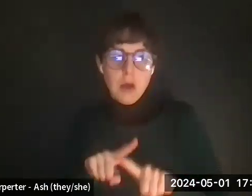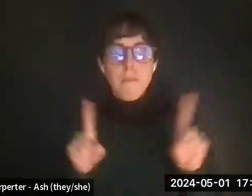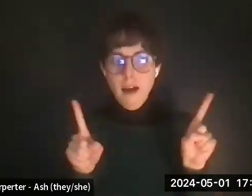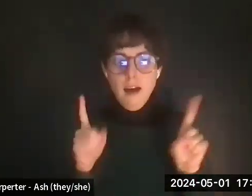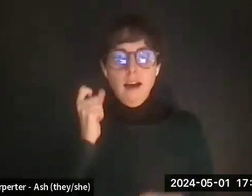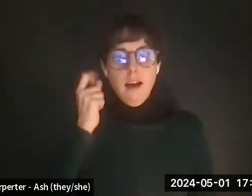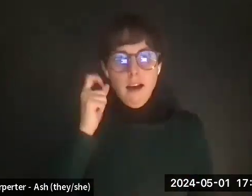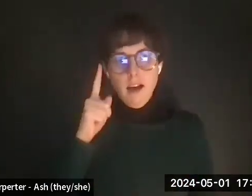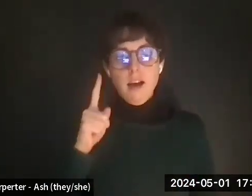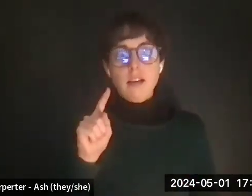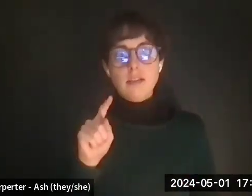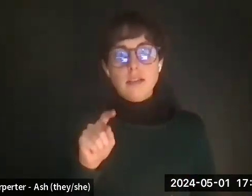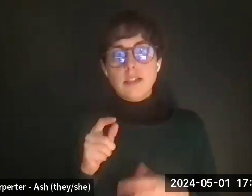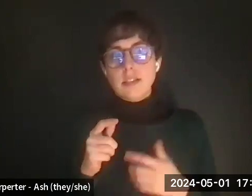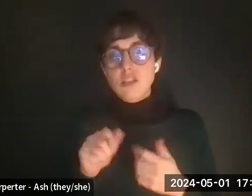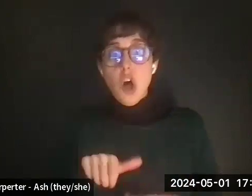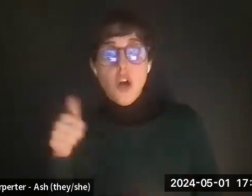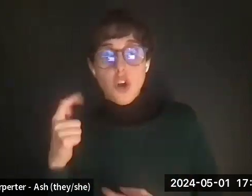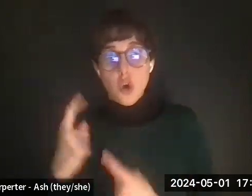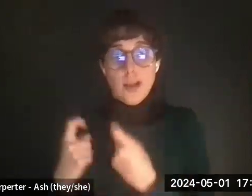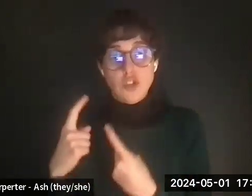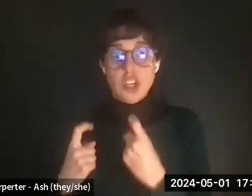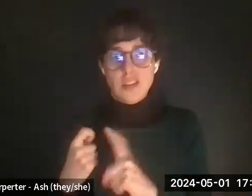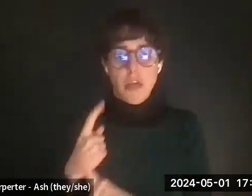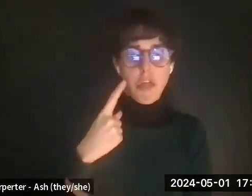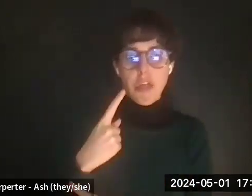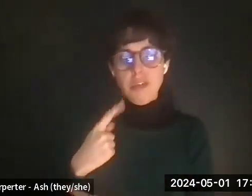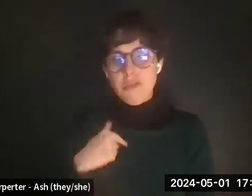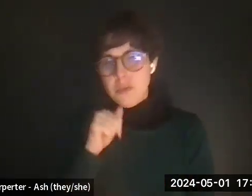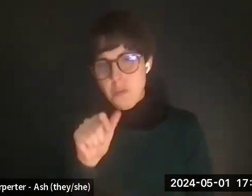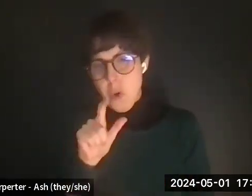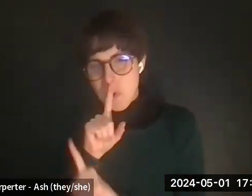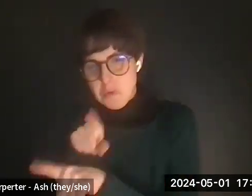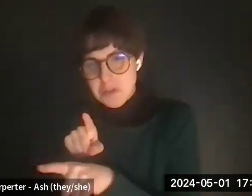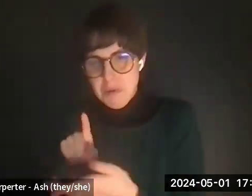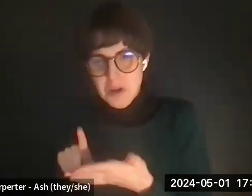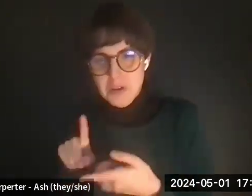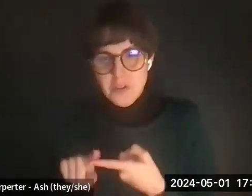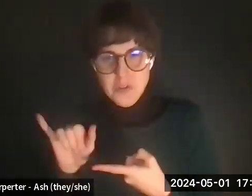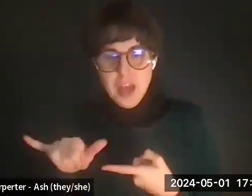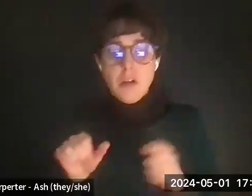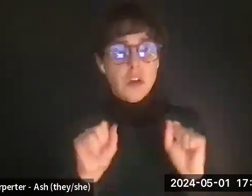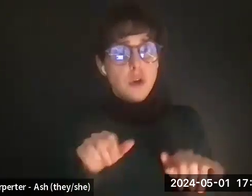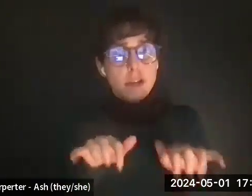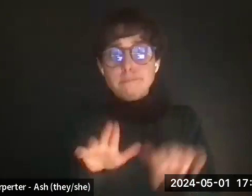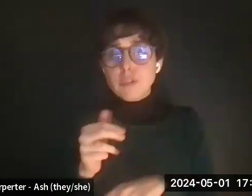to other questions during the Zoom. You may put questions you have in the chat or q and a box and we will collect them and try